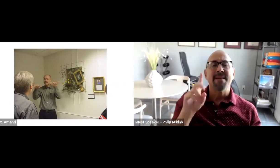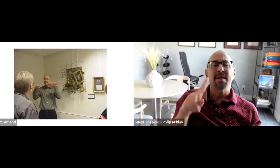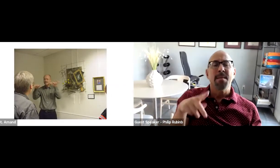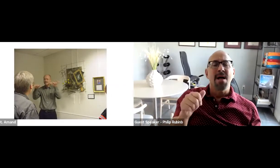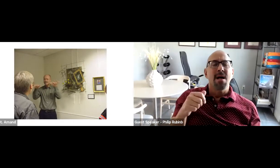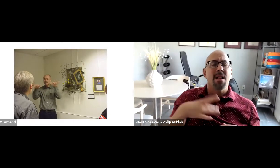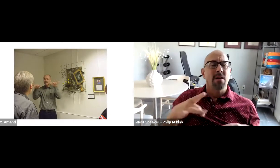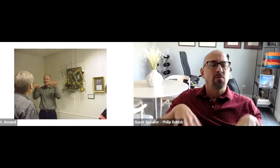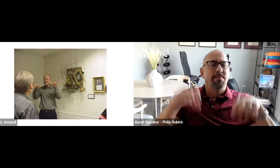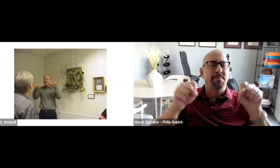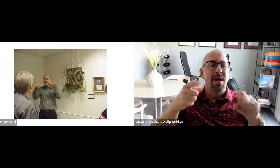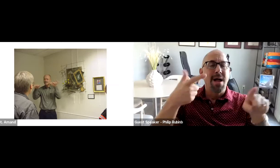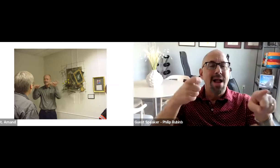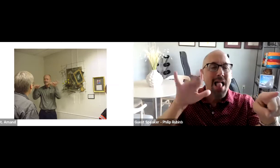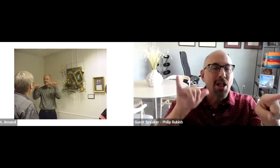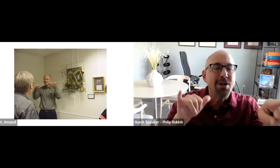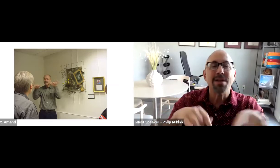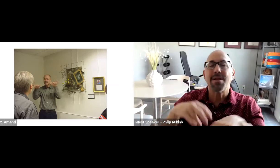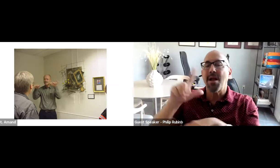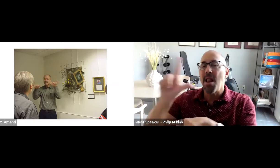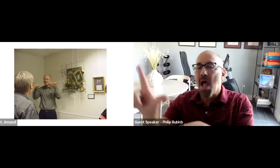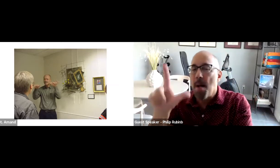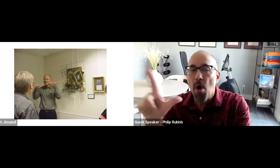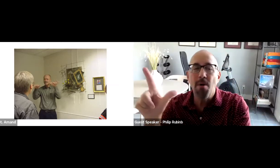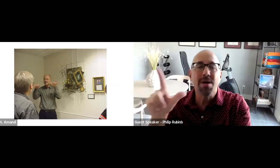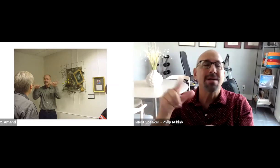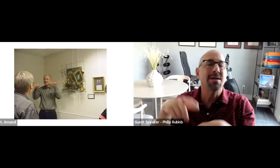That's another led tour.